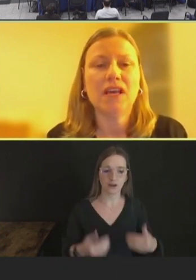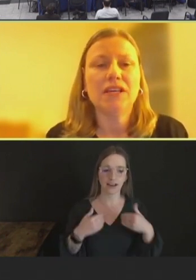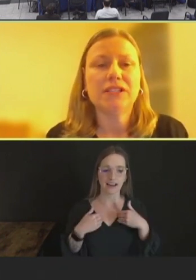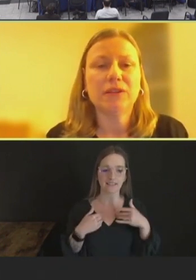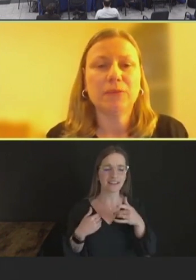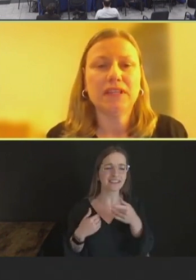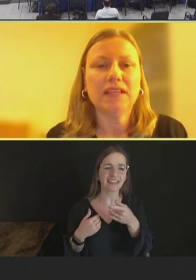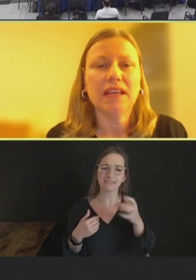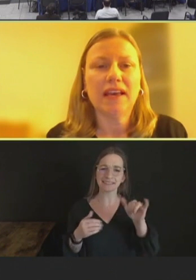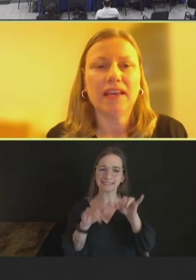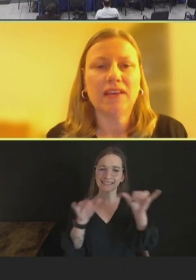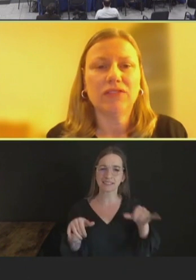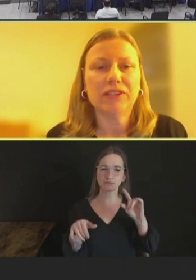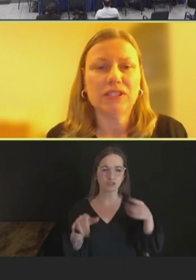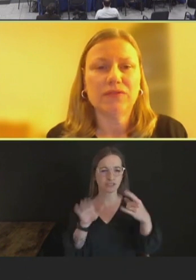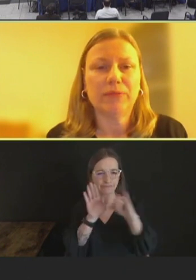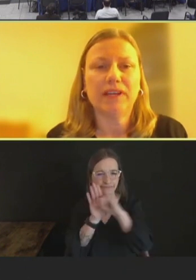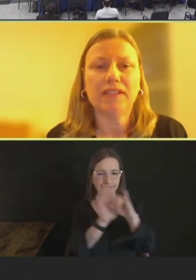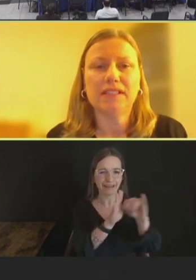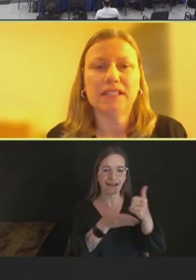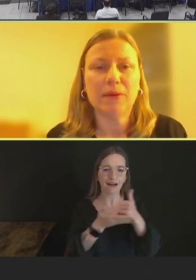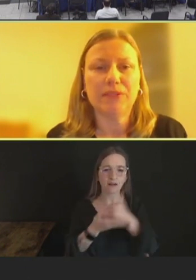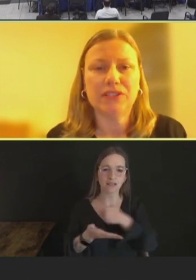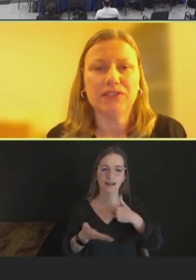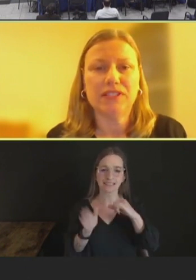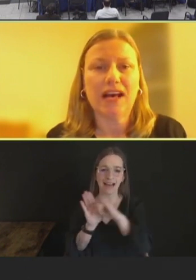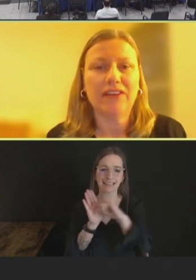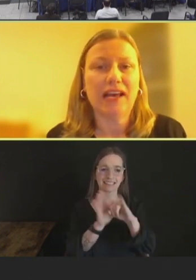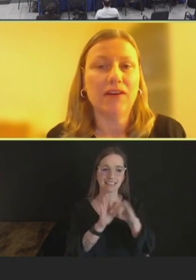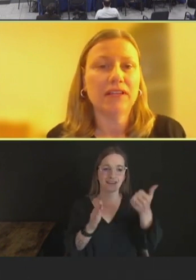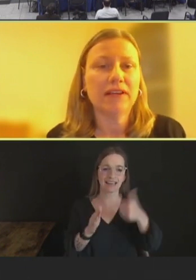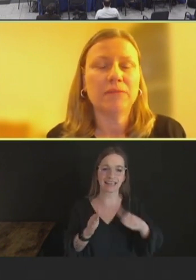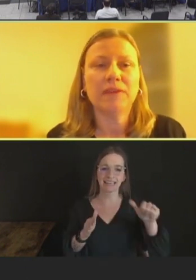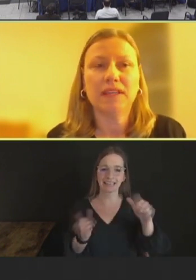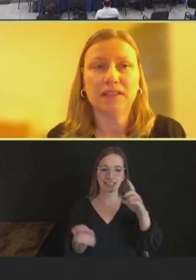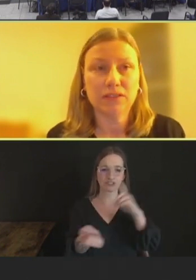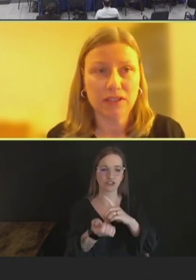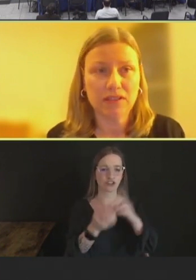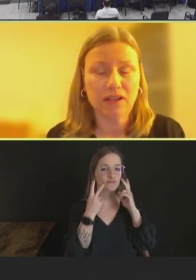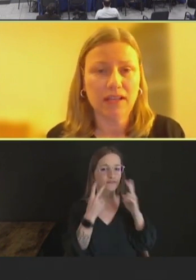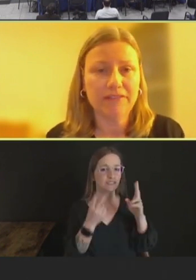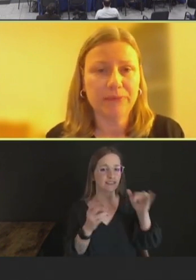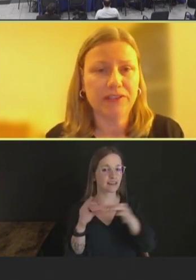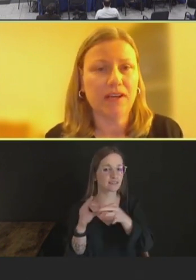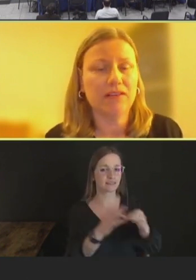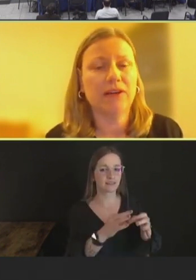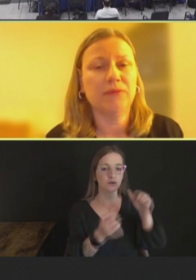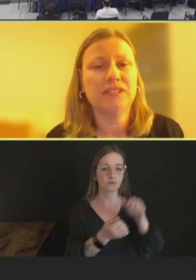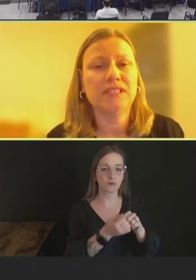So, the PEA looks for pregnancy episodes that have an outcome including non-life birth outcomes,